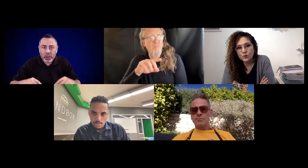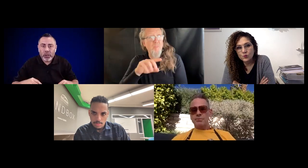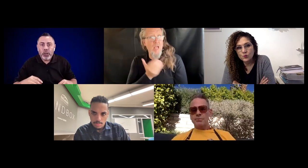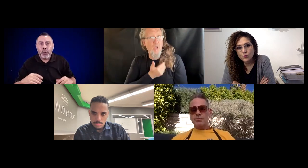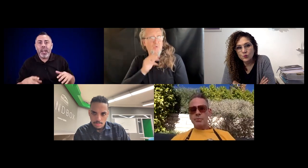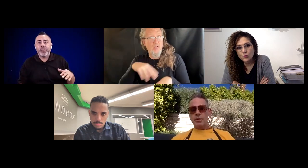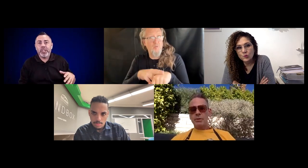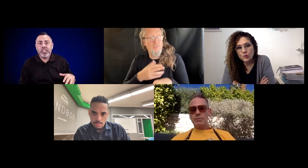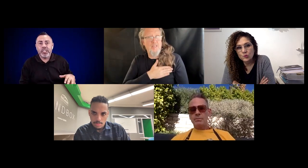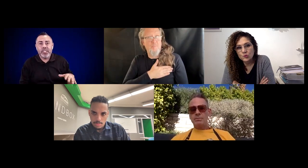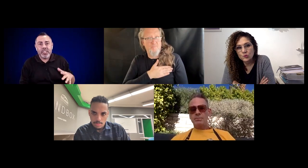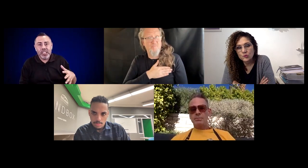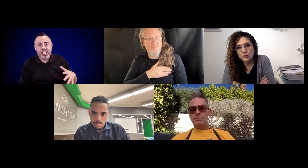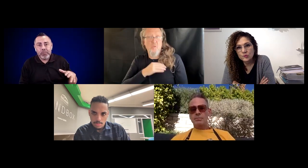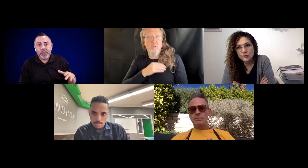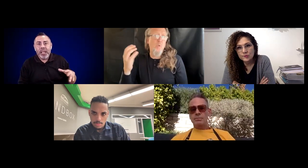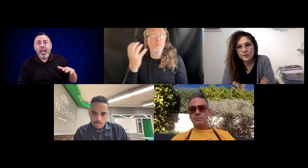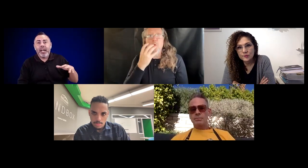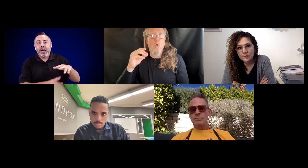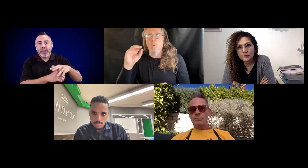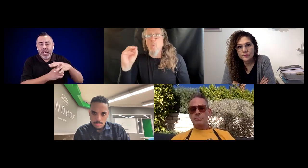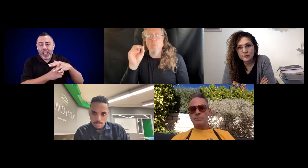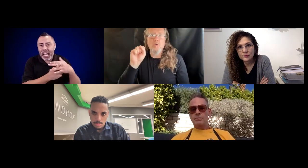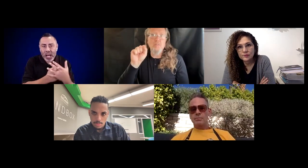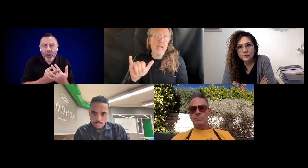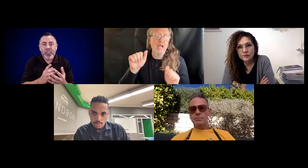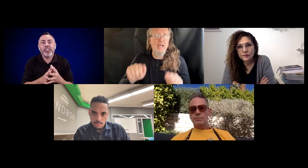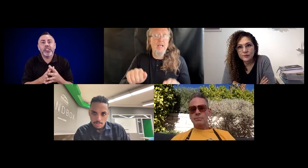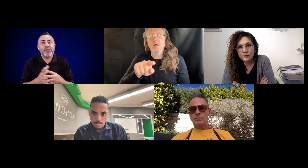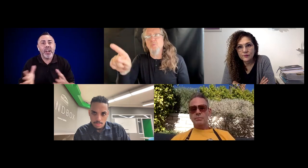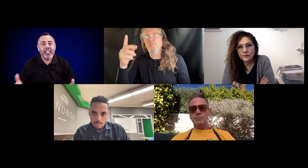We have permission to see how how things are defined in expression.